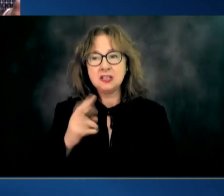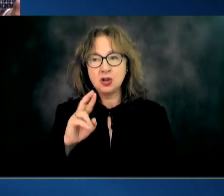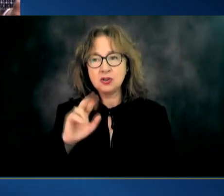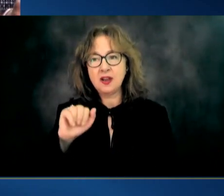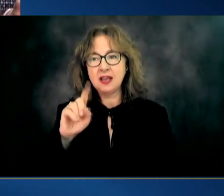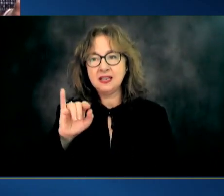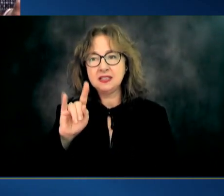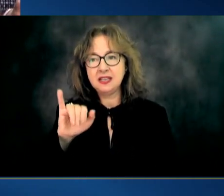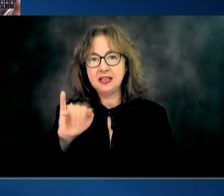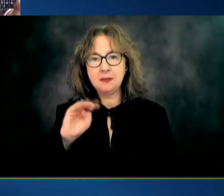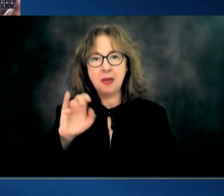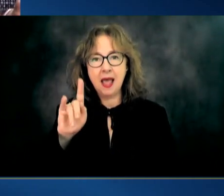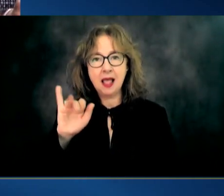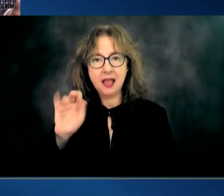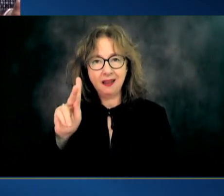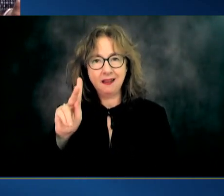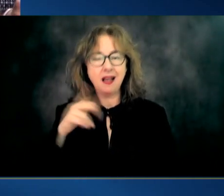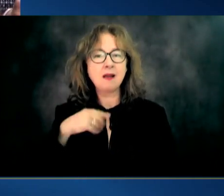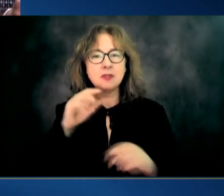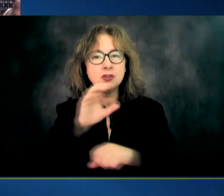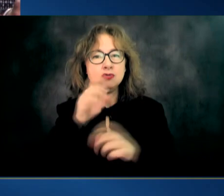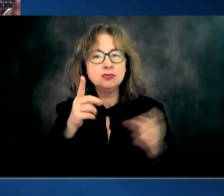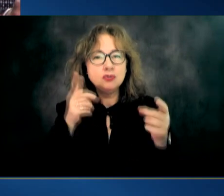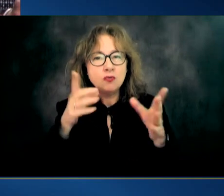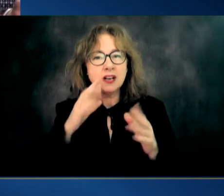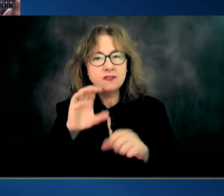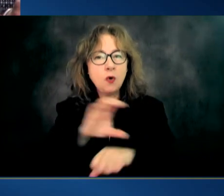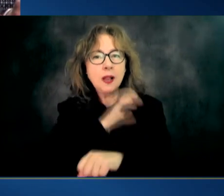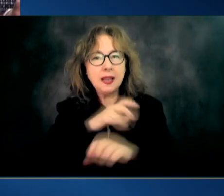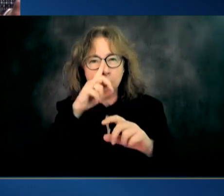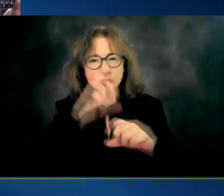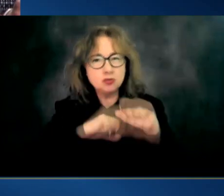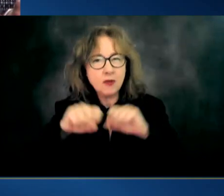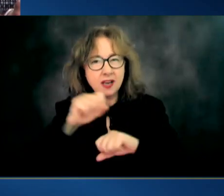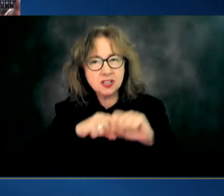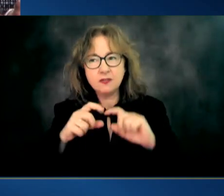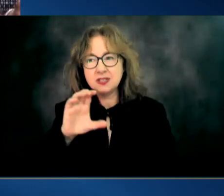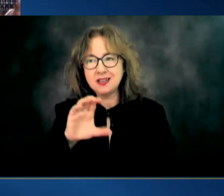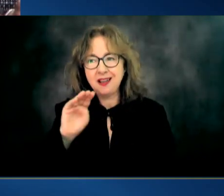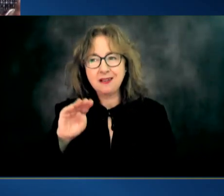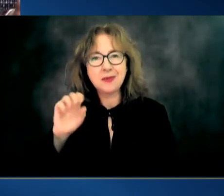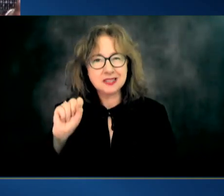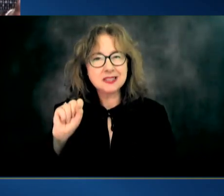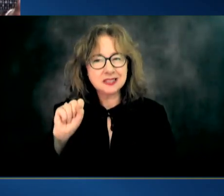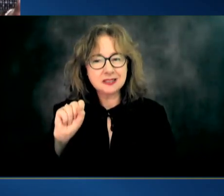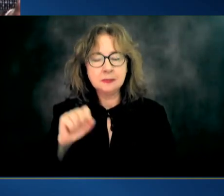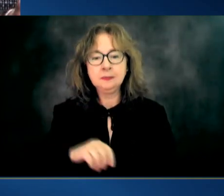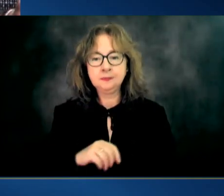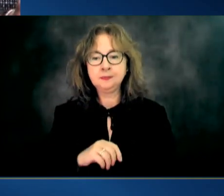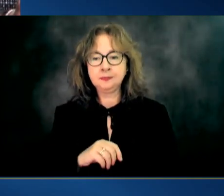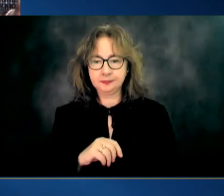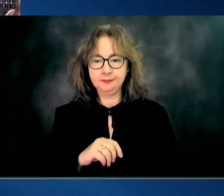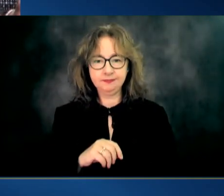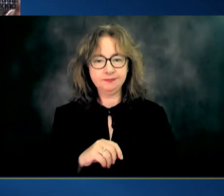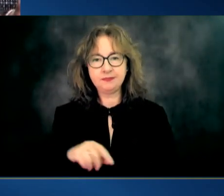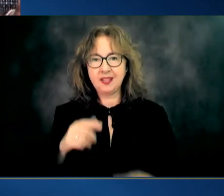director of Clinical Strategy at the Centers for Medicare and Medicaid Services or CMS here at HHS.